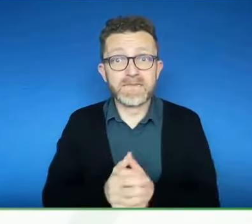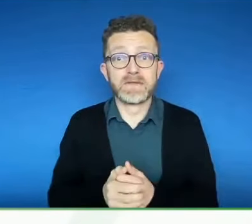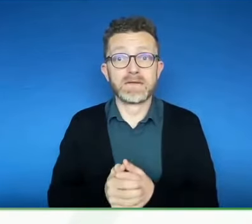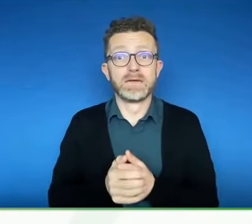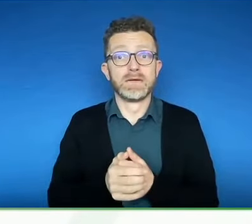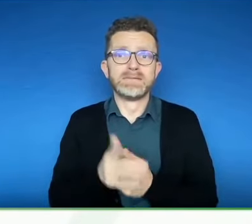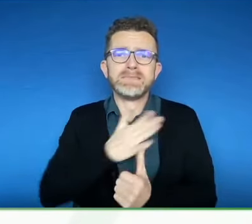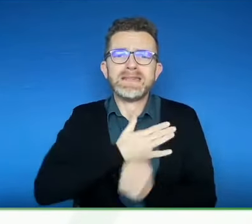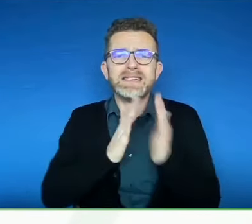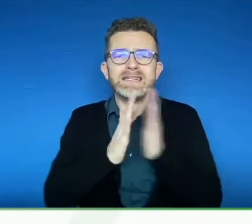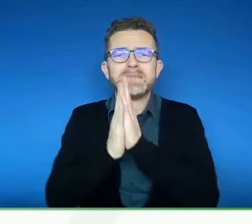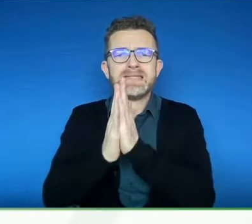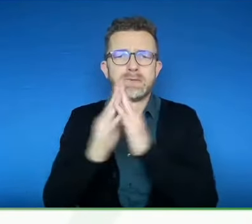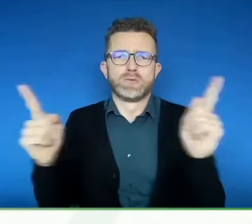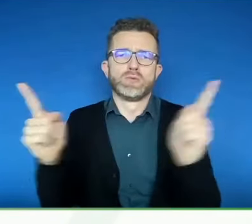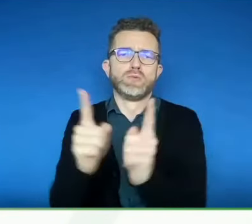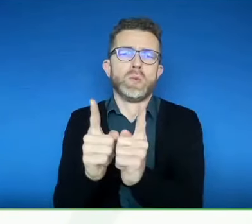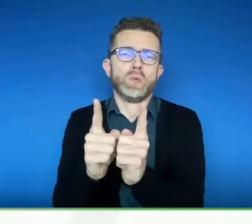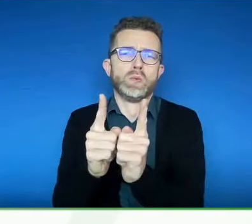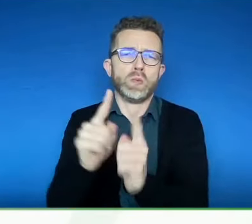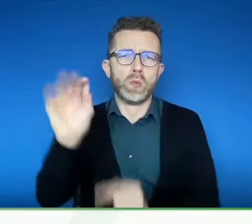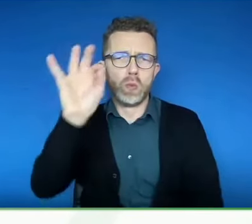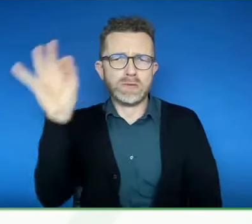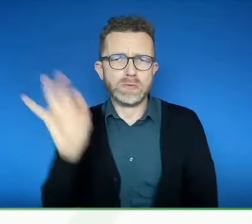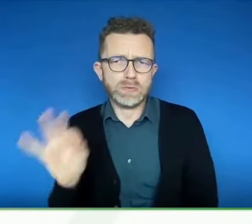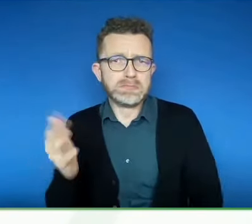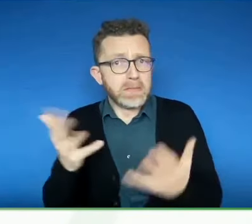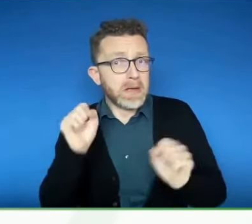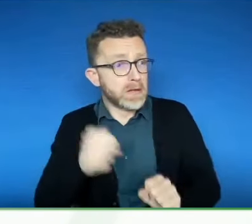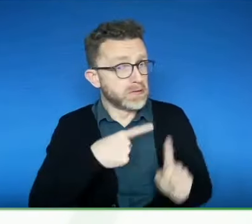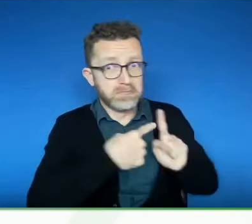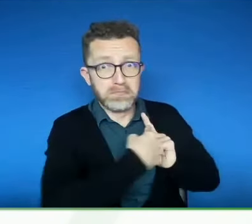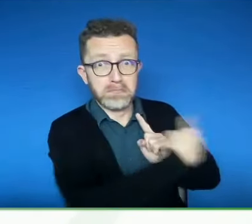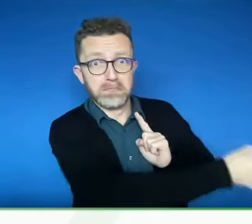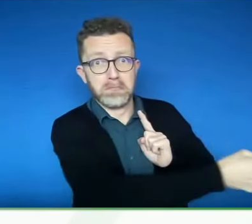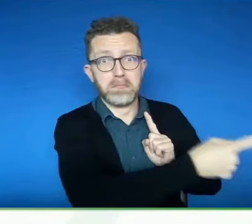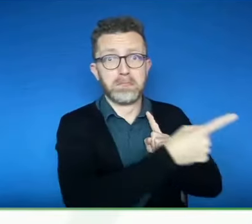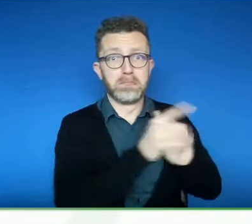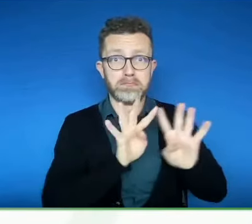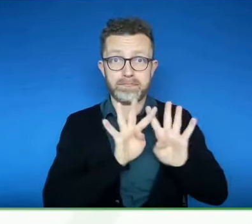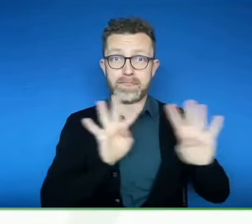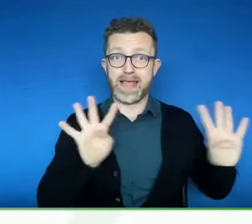You have to have questions, that means our presenters did a good job,